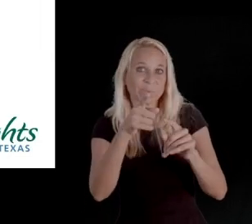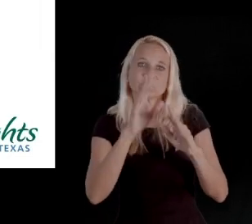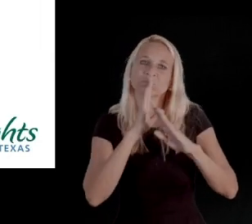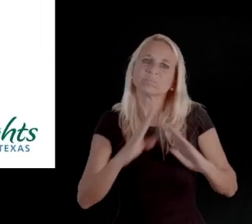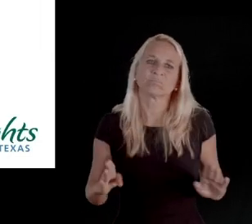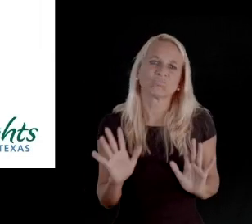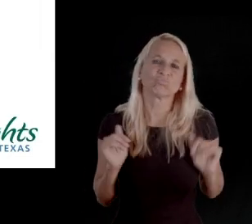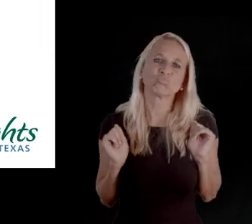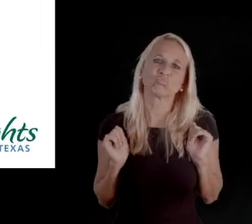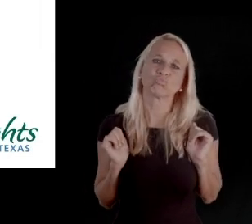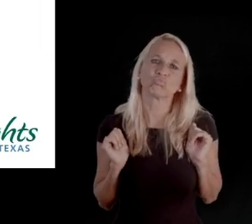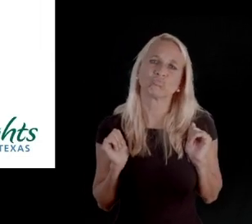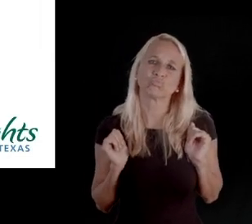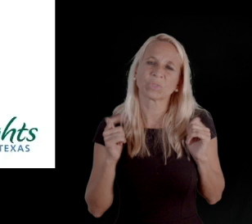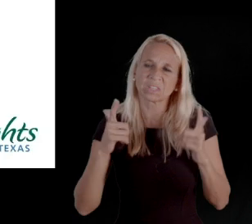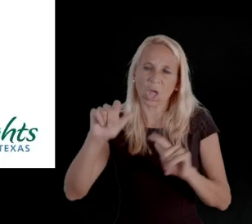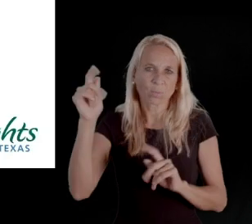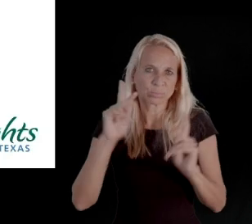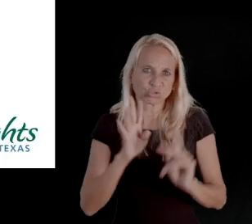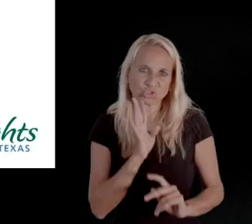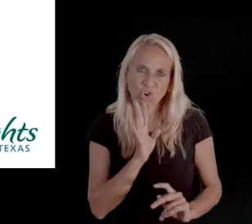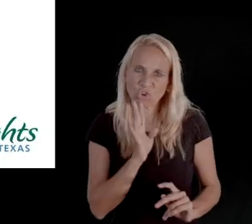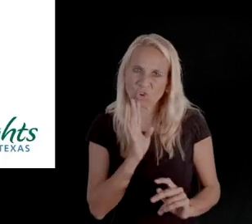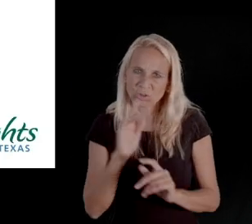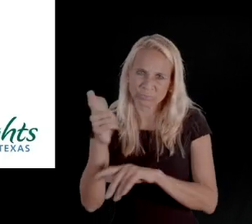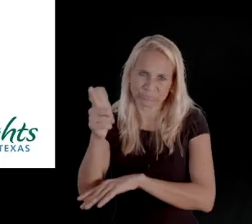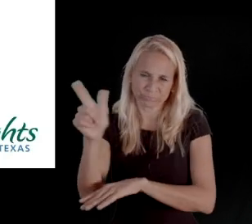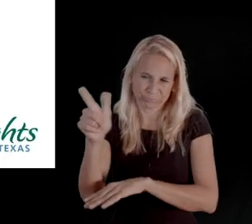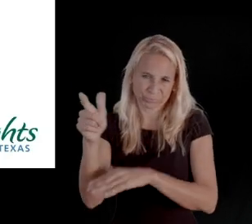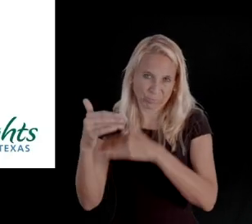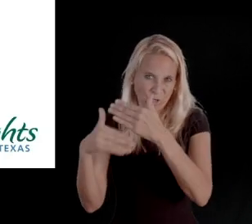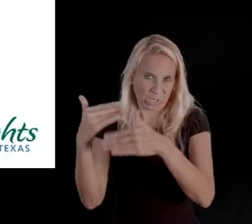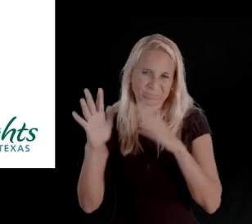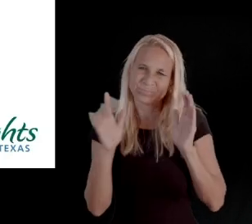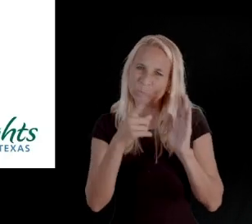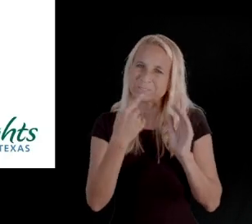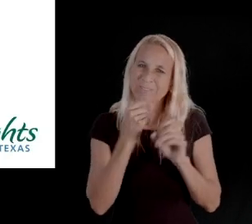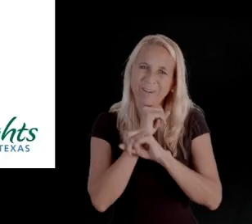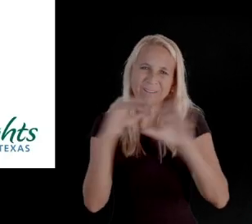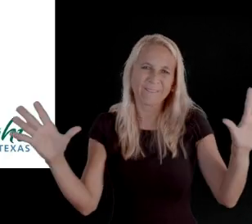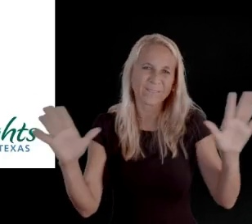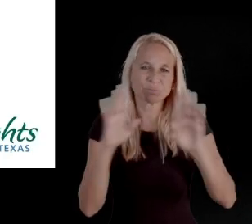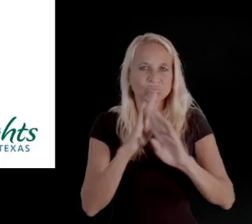while the other person's talking, you will have the opportunity. So they can go over the process,